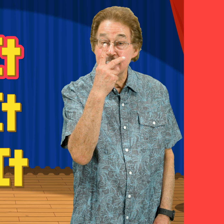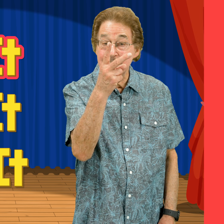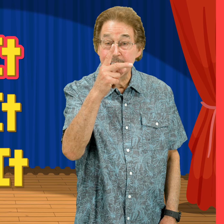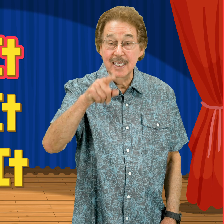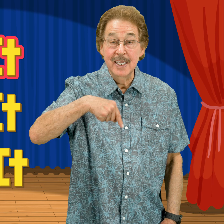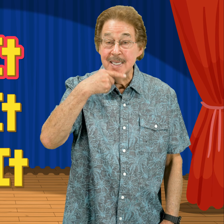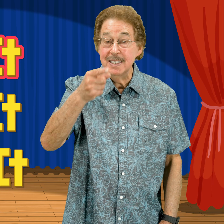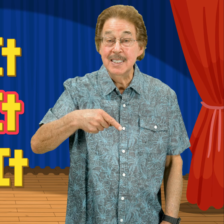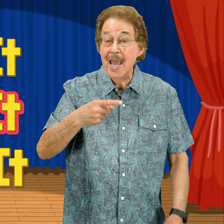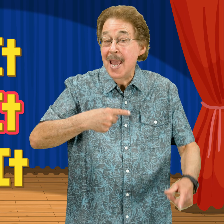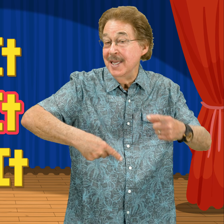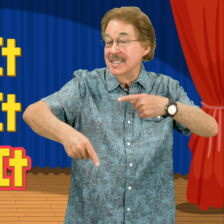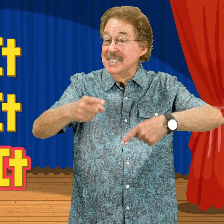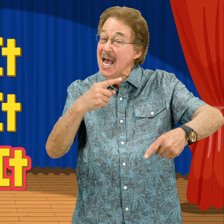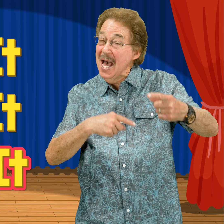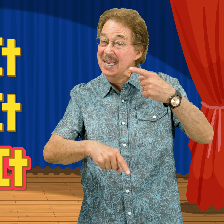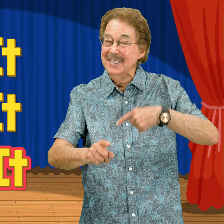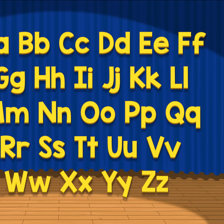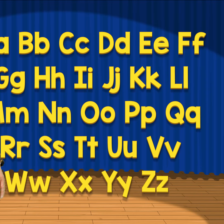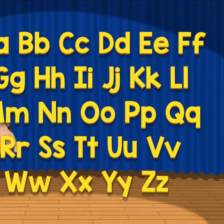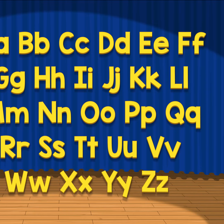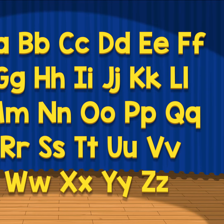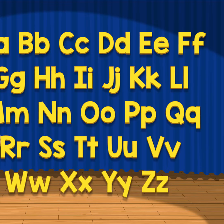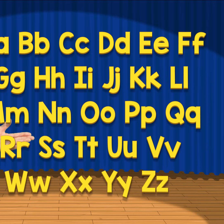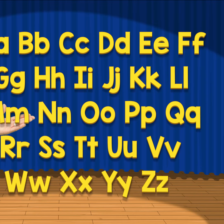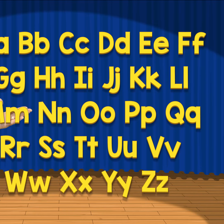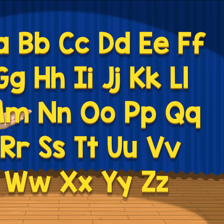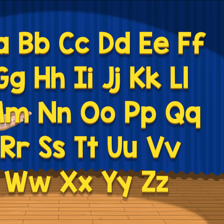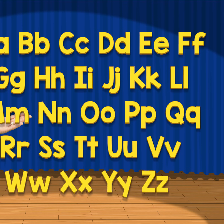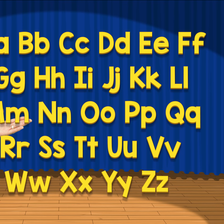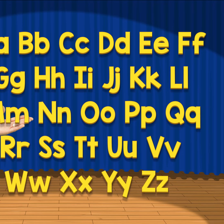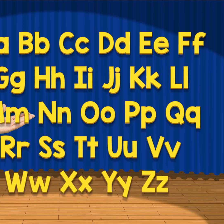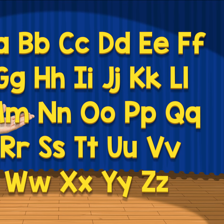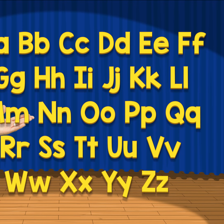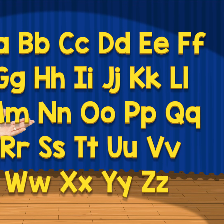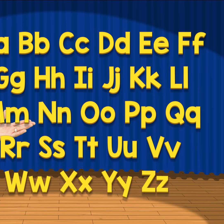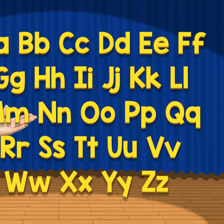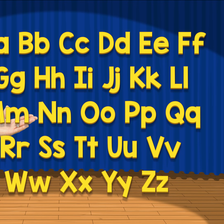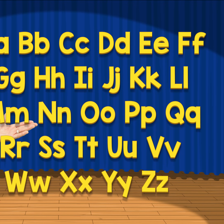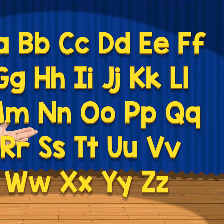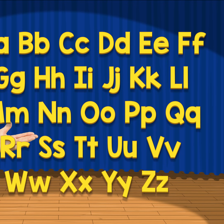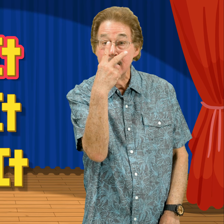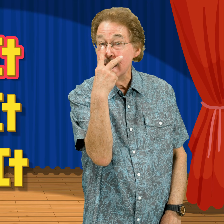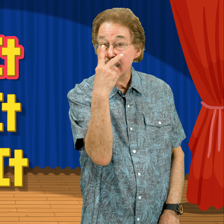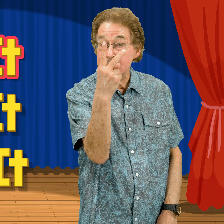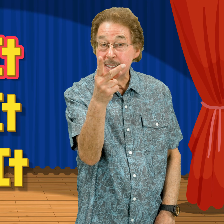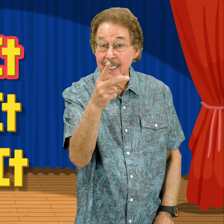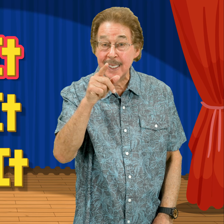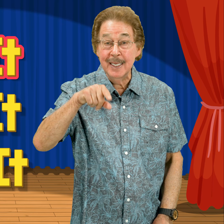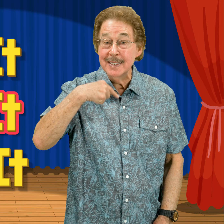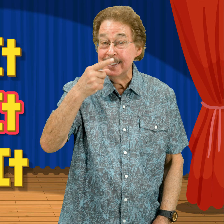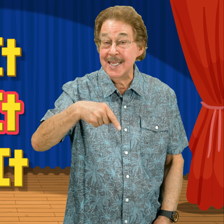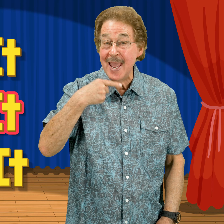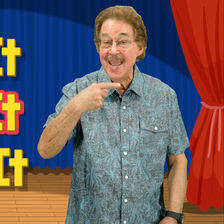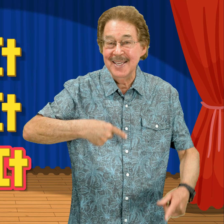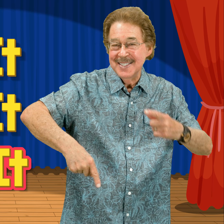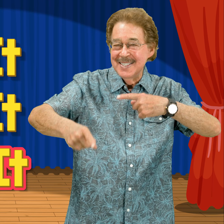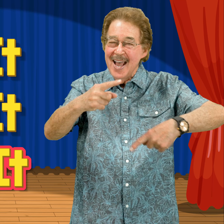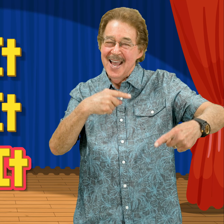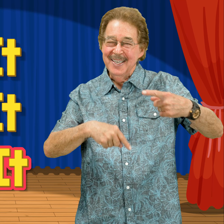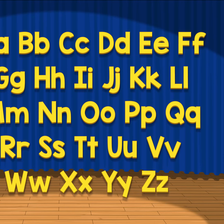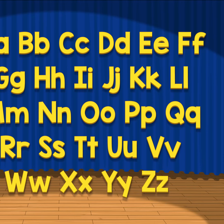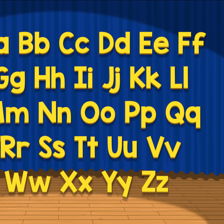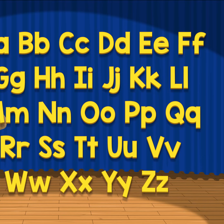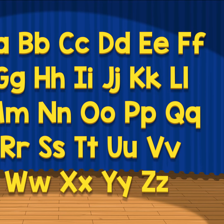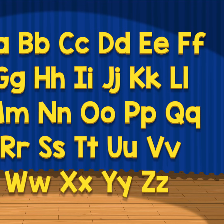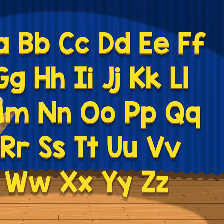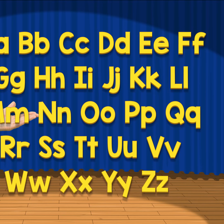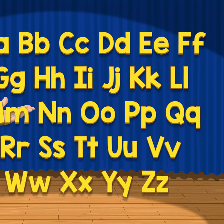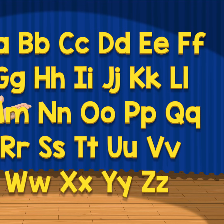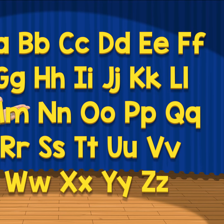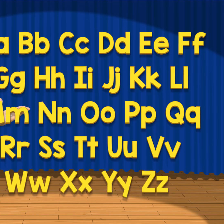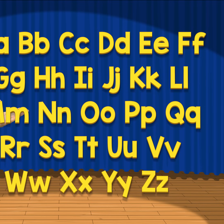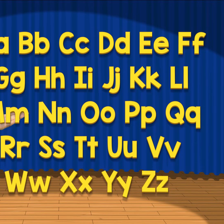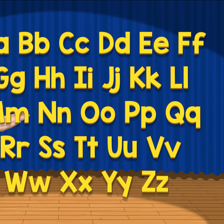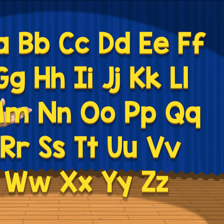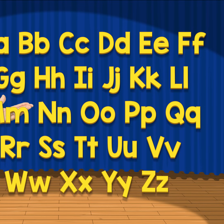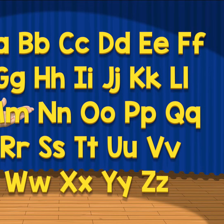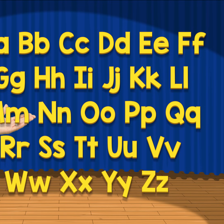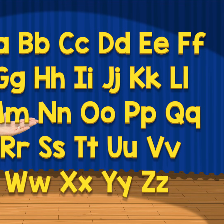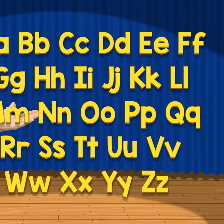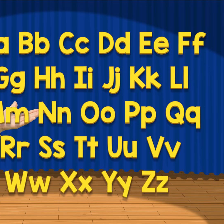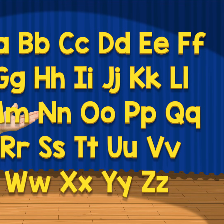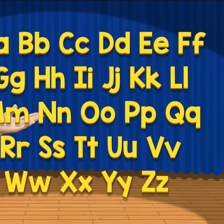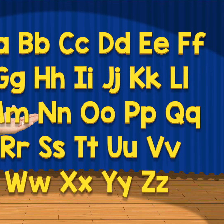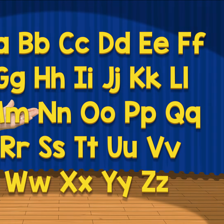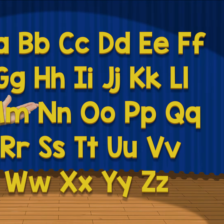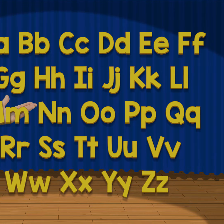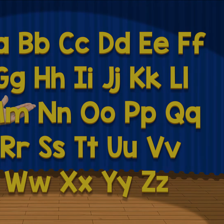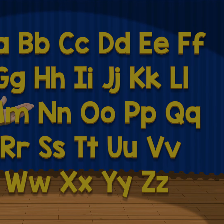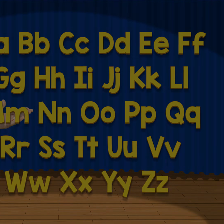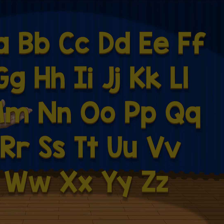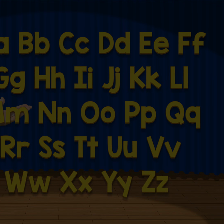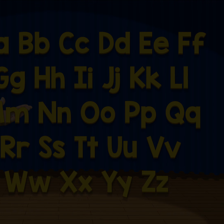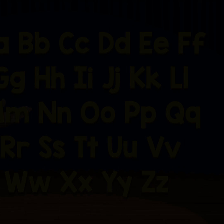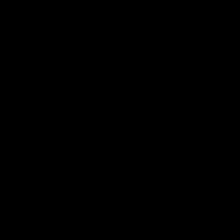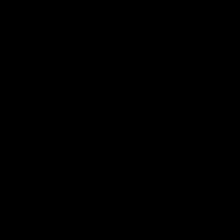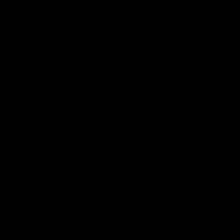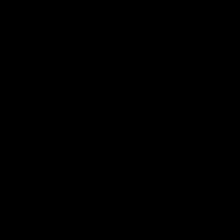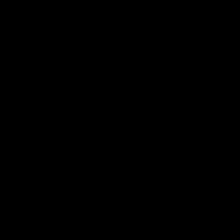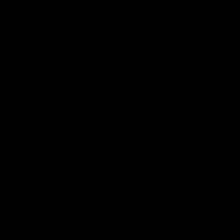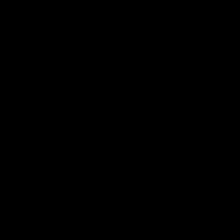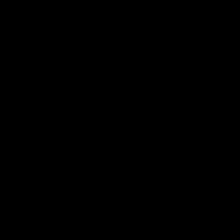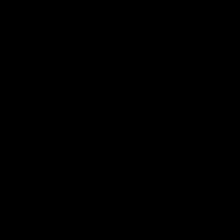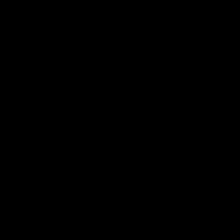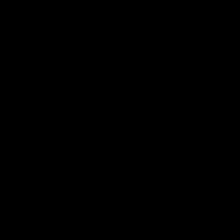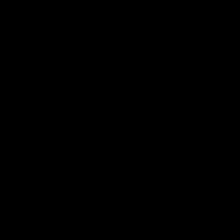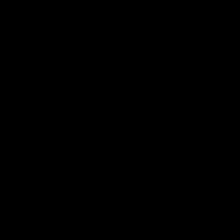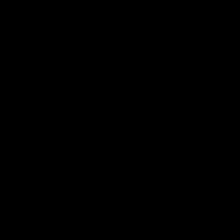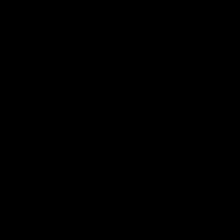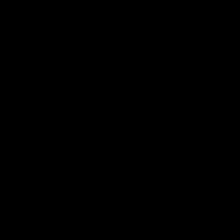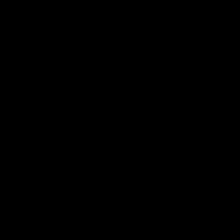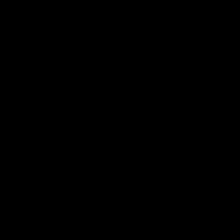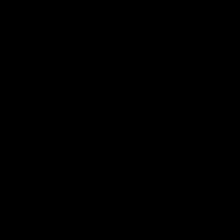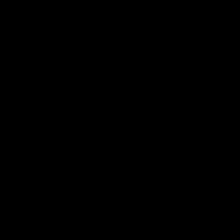See it, Say it, Sign it The letters of the alphabet